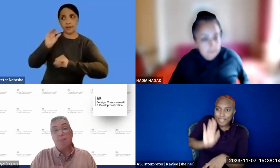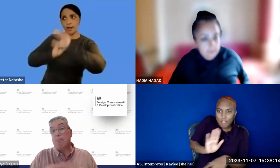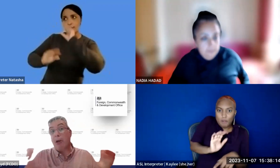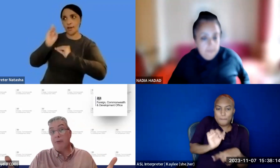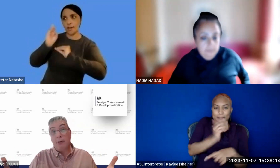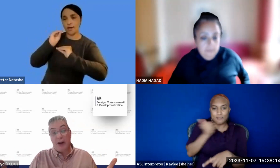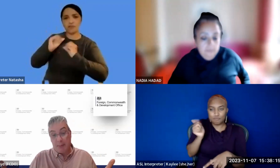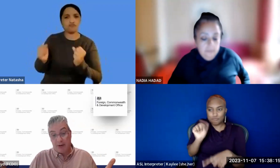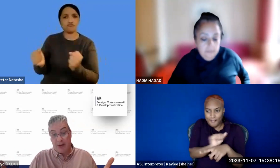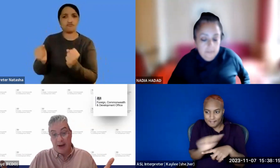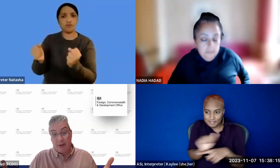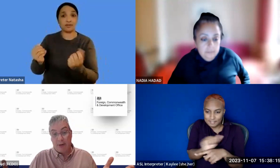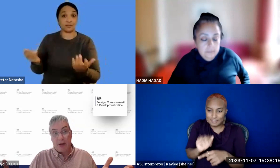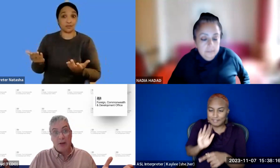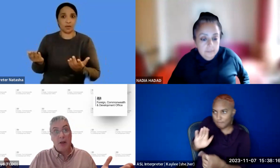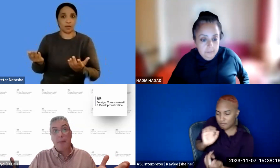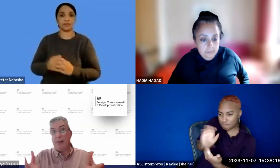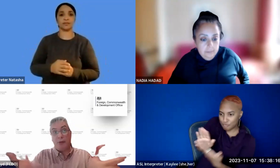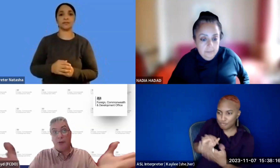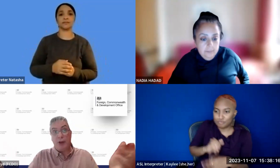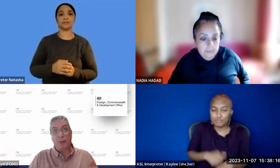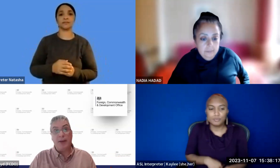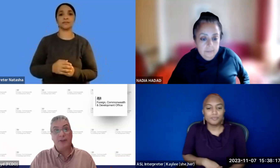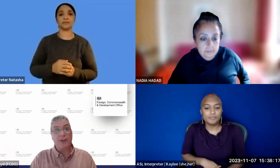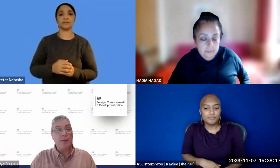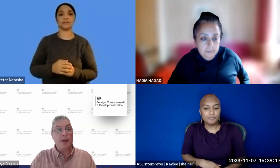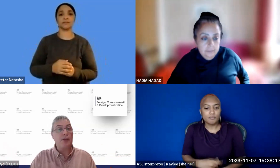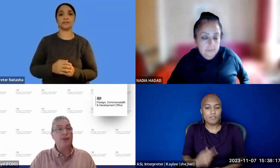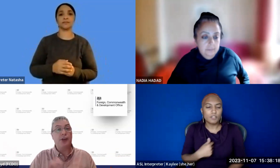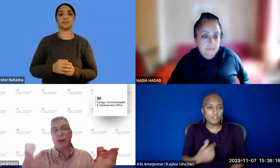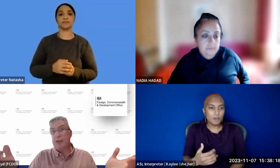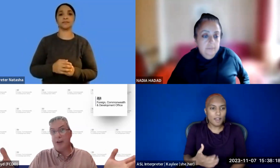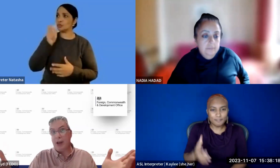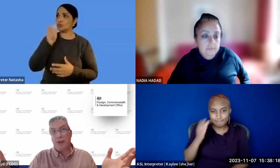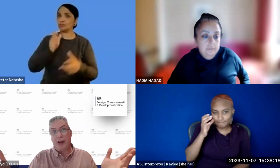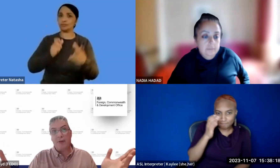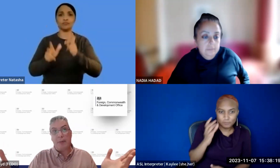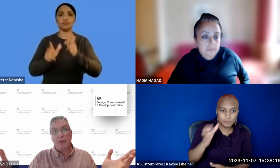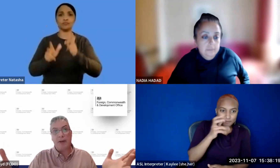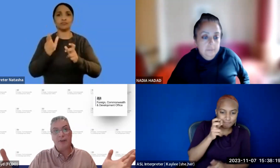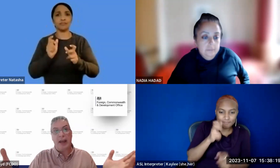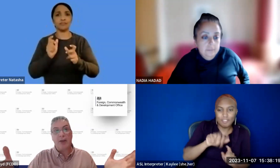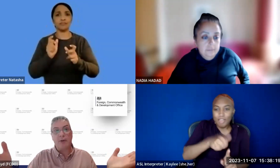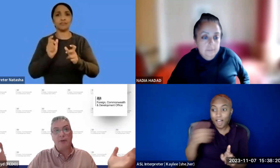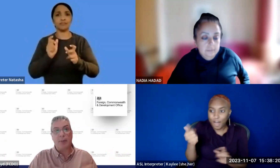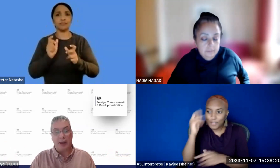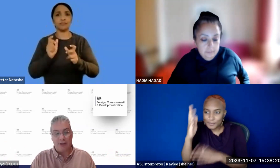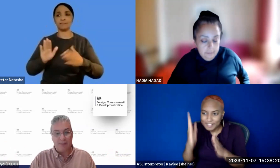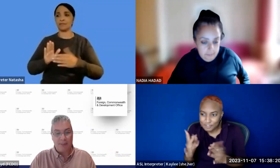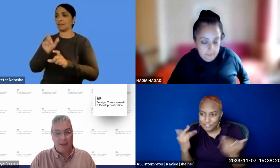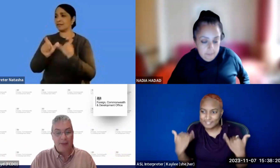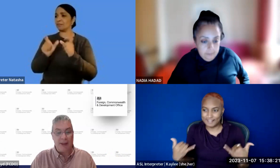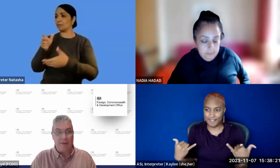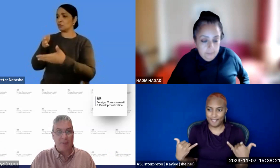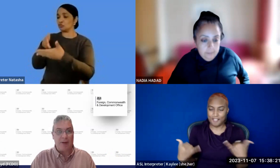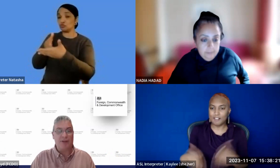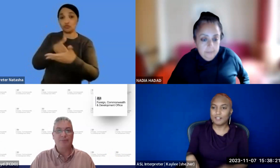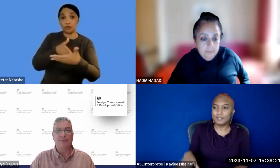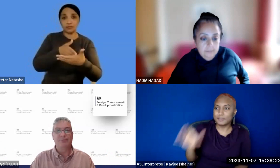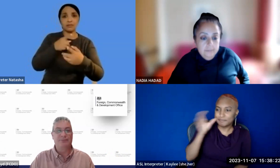I look forward to hearing about those speakers, their challenges and how they overcome them. Thank you.